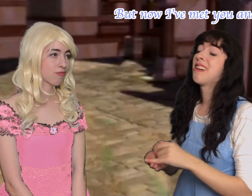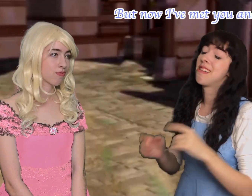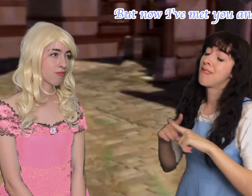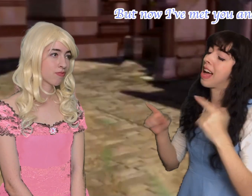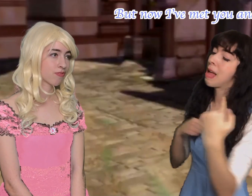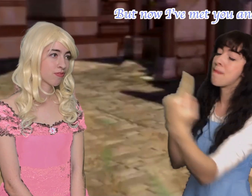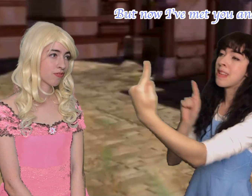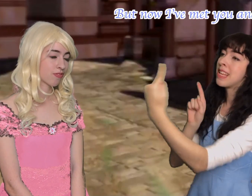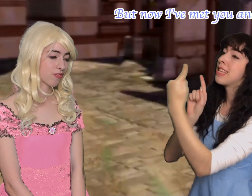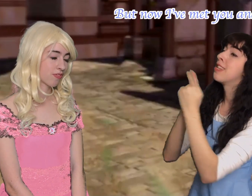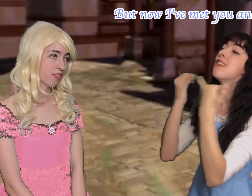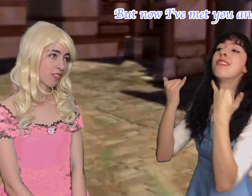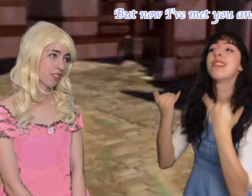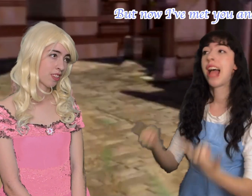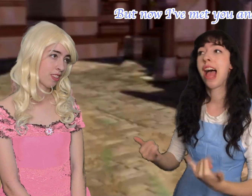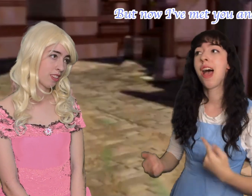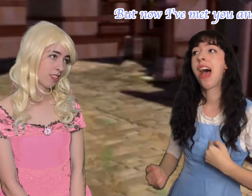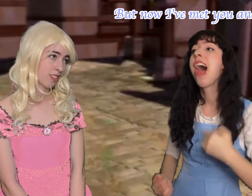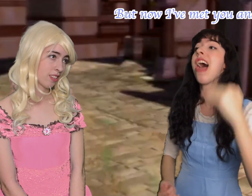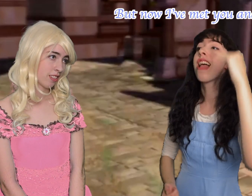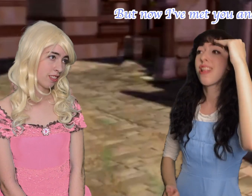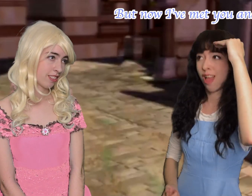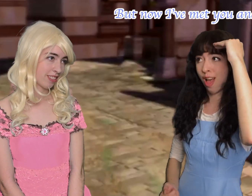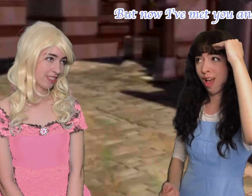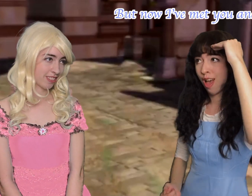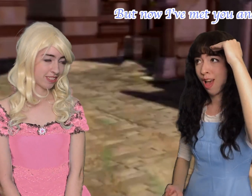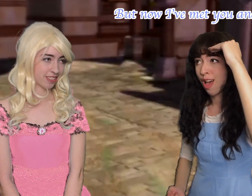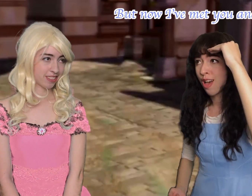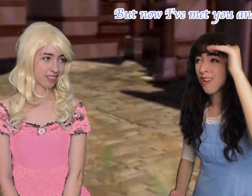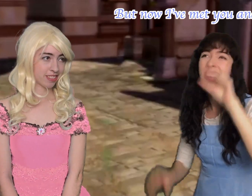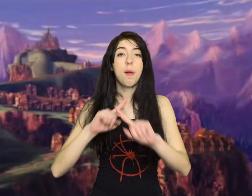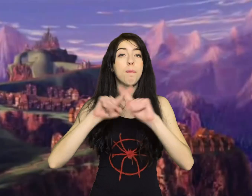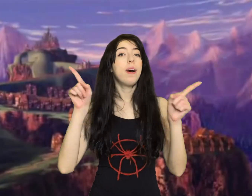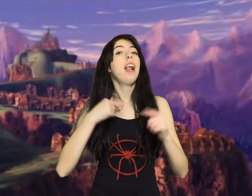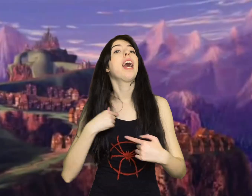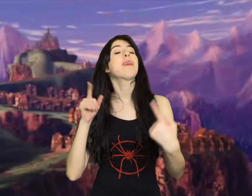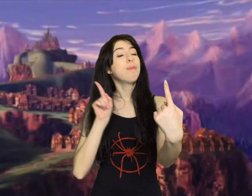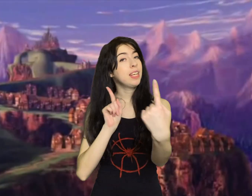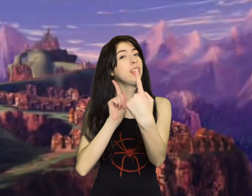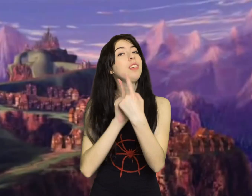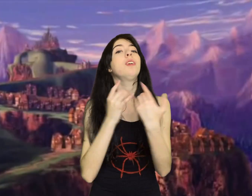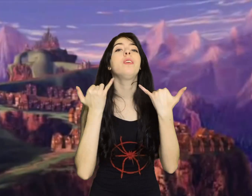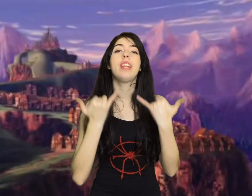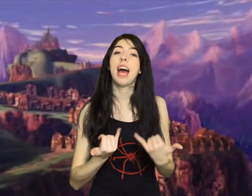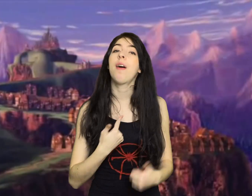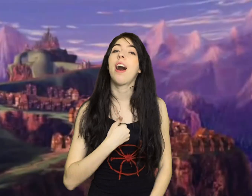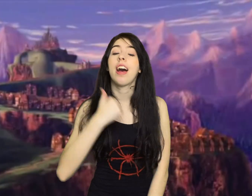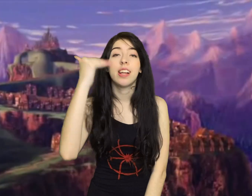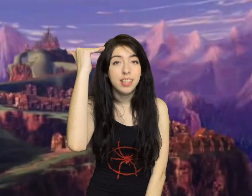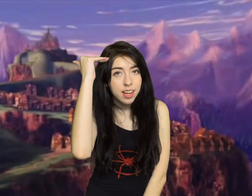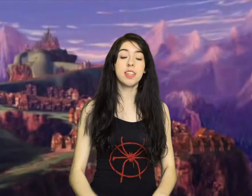but now i've met you and i know BUT I MEET YOU NOW I KNOW